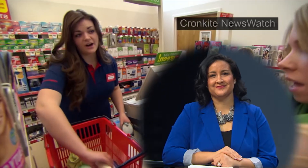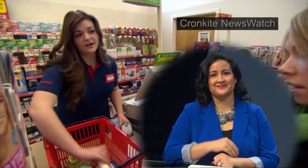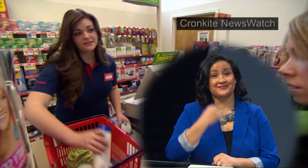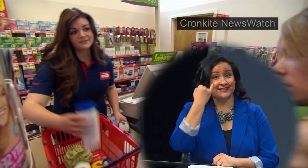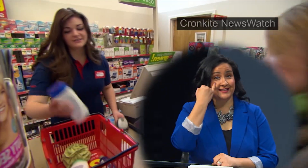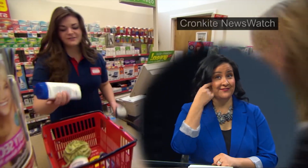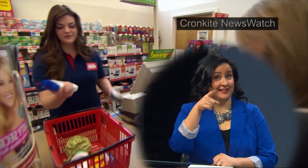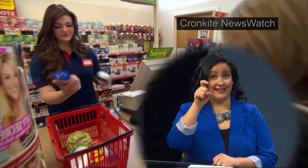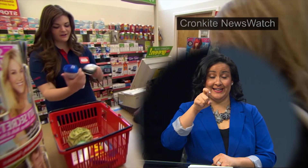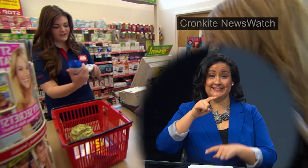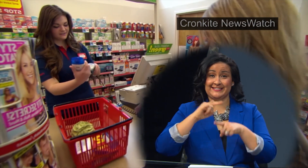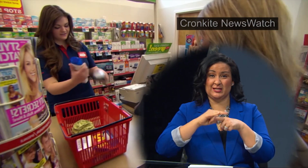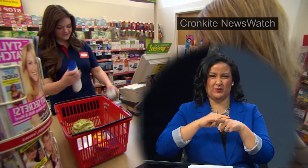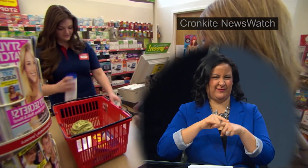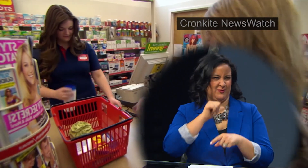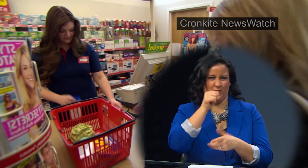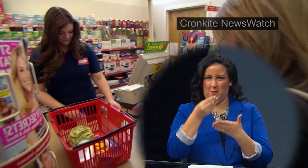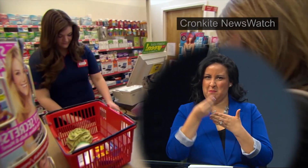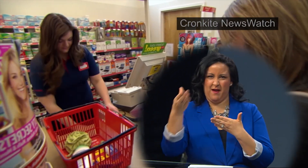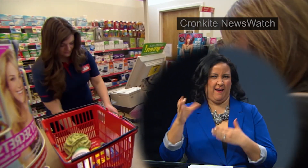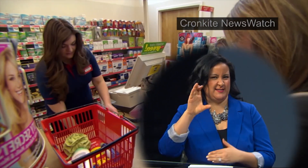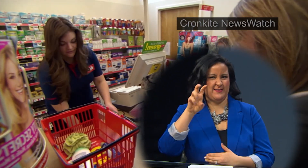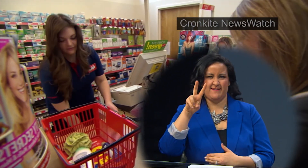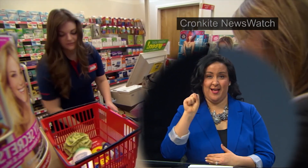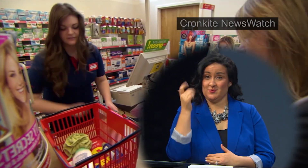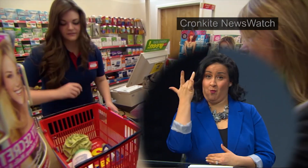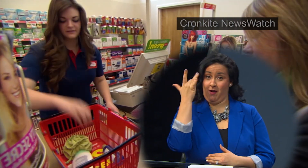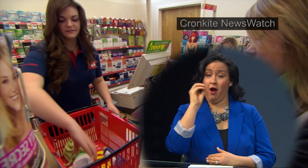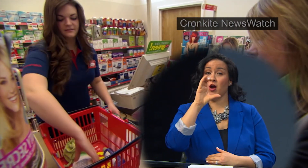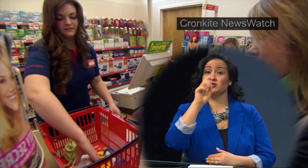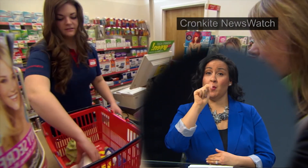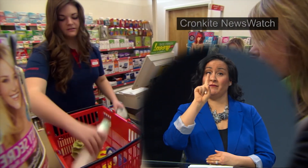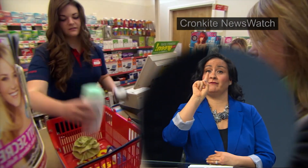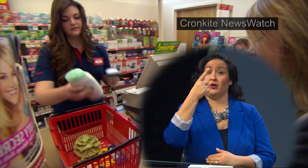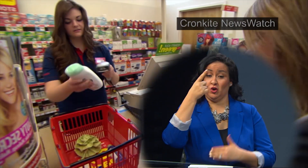IF YOU NEED TO PICK UP A PACK OF CIGARETTES DON'T PLAN ON GETTING THEM AT CVS. STARTING